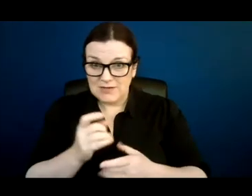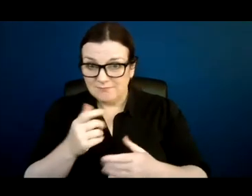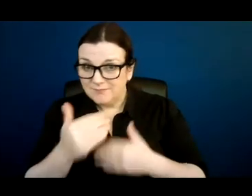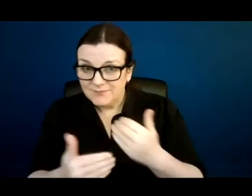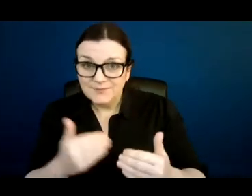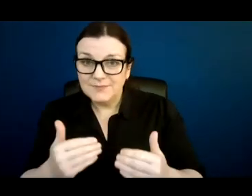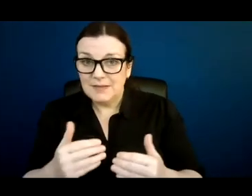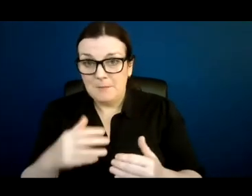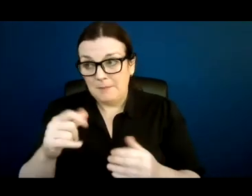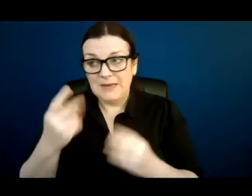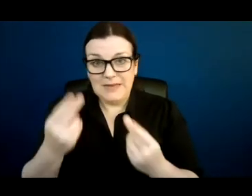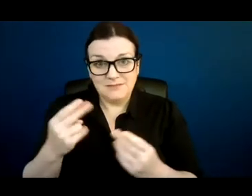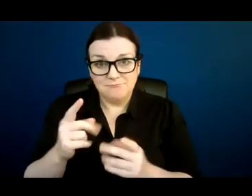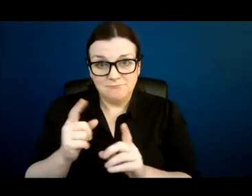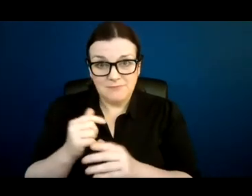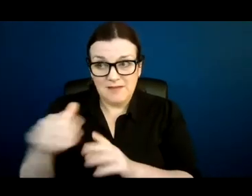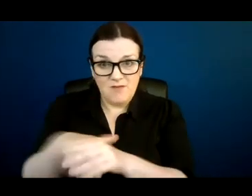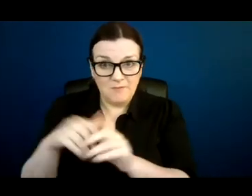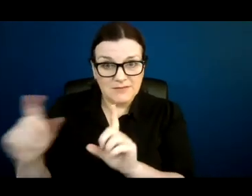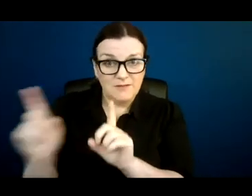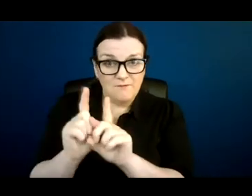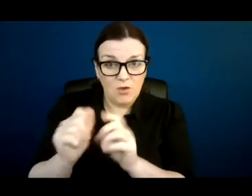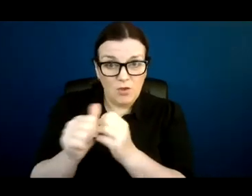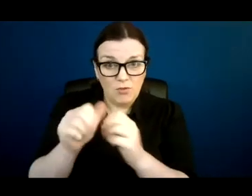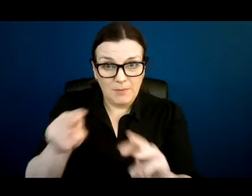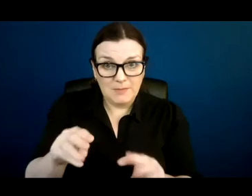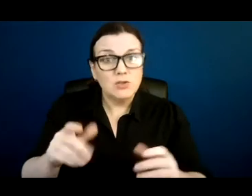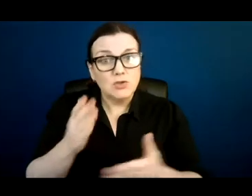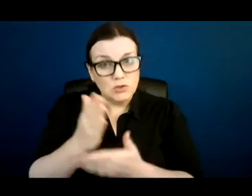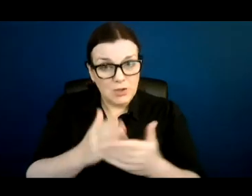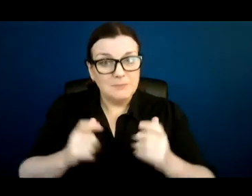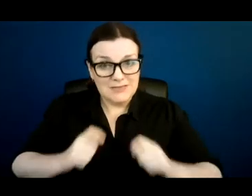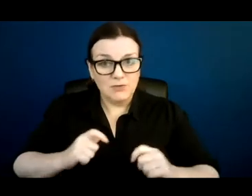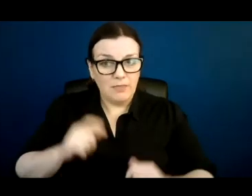others, and I know some solicitors view this as a fundamental threat to the very nature